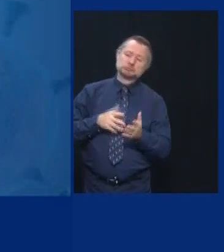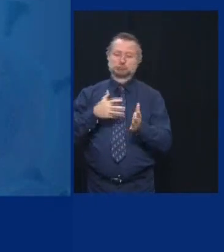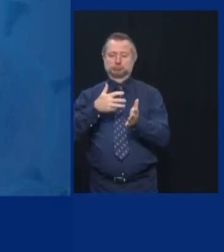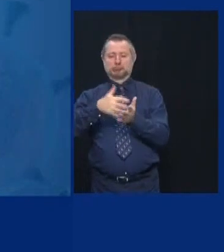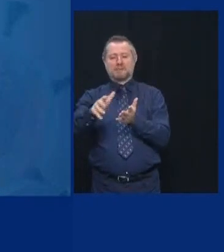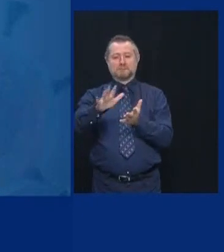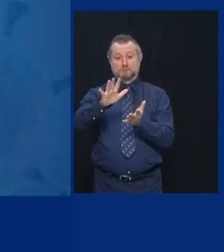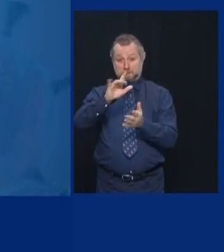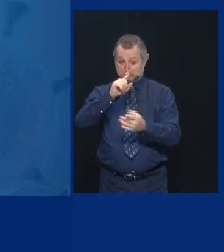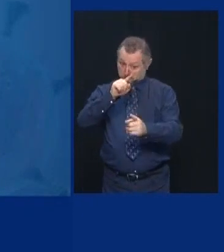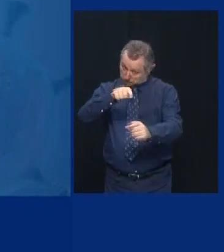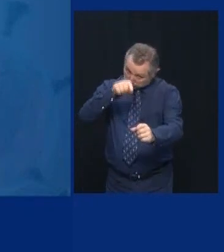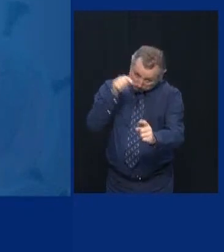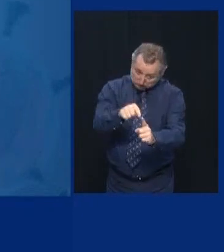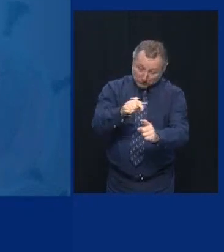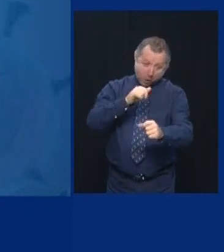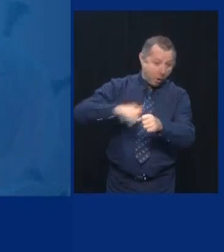ZIP CODE THAT ARE INFECTED.